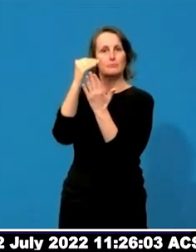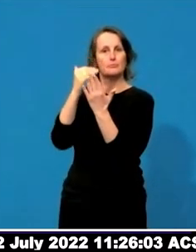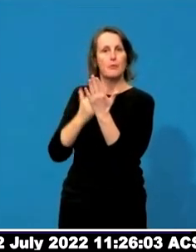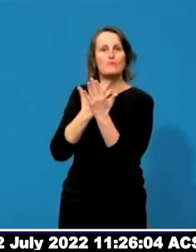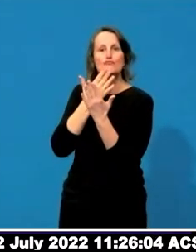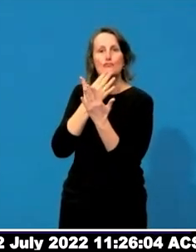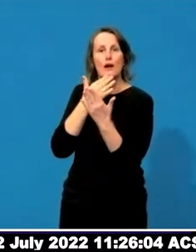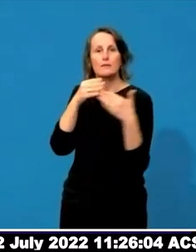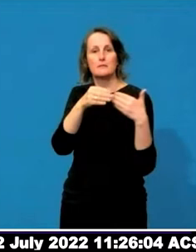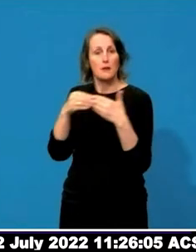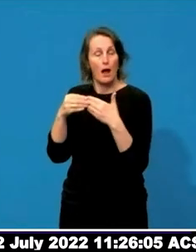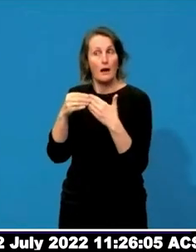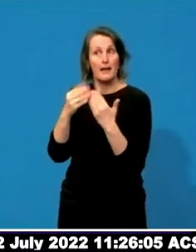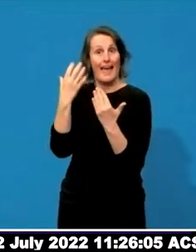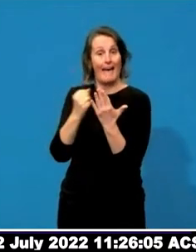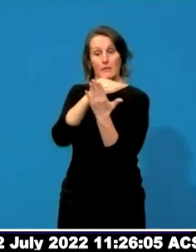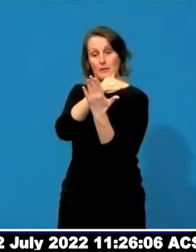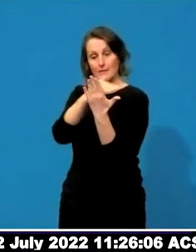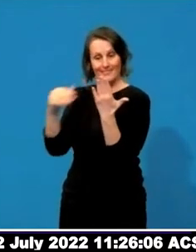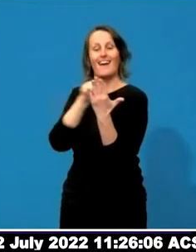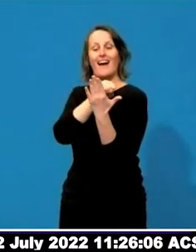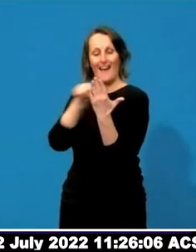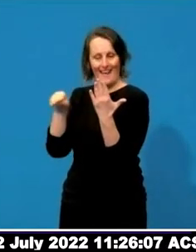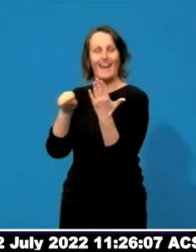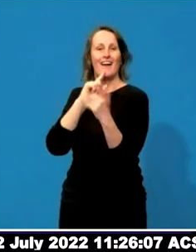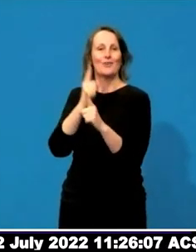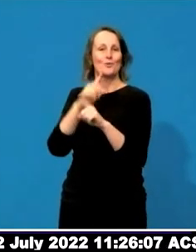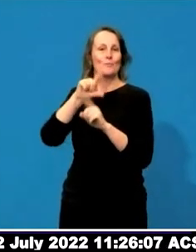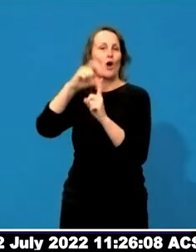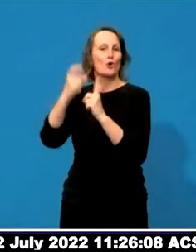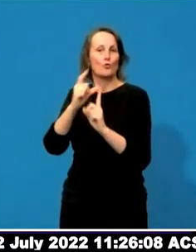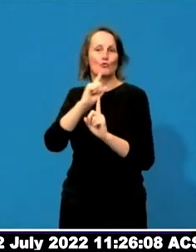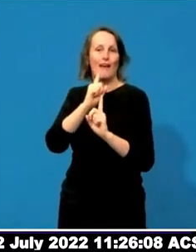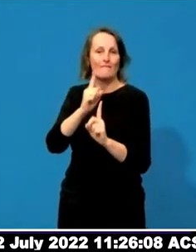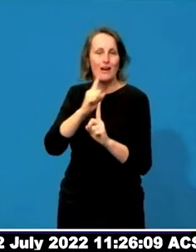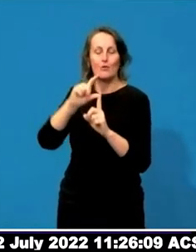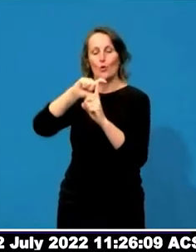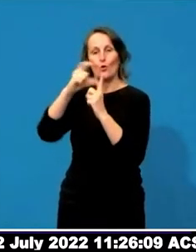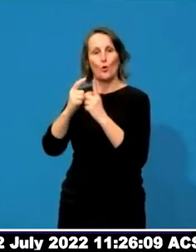that covers cultural advisors or brokers specifically.